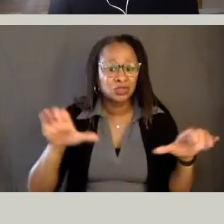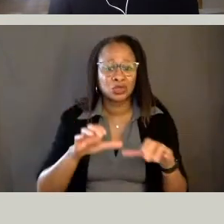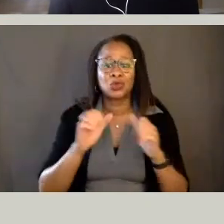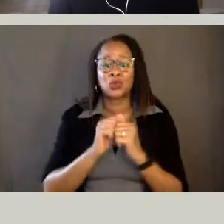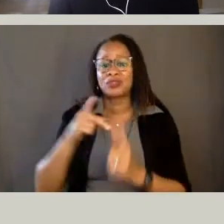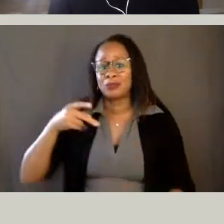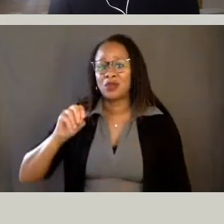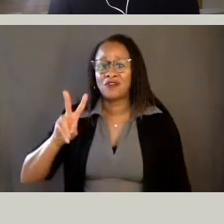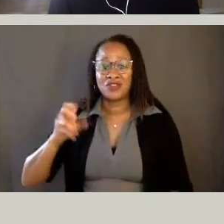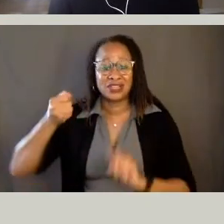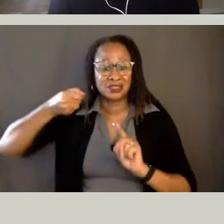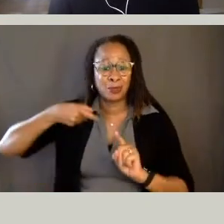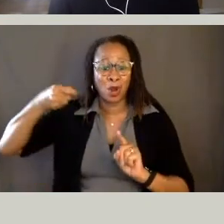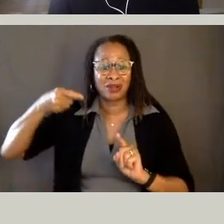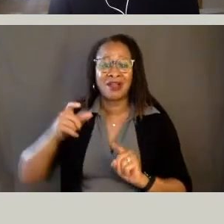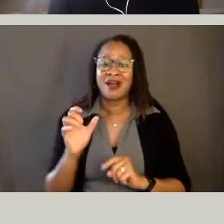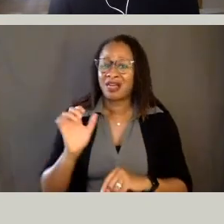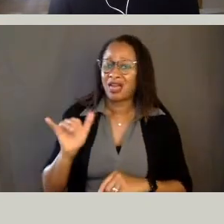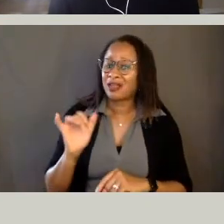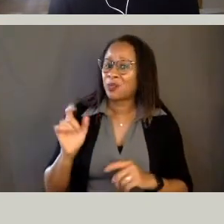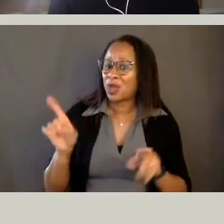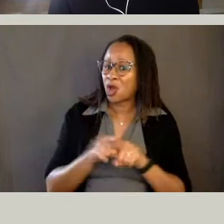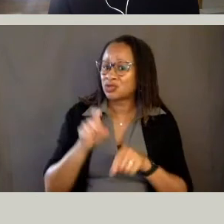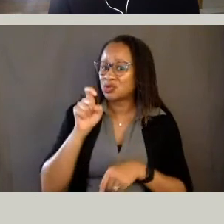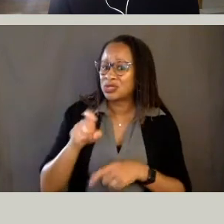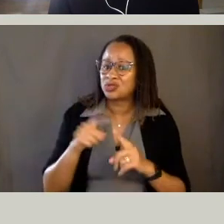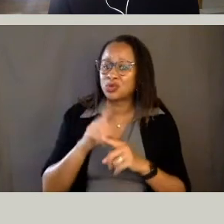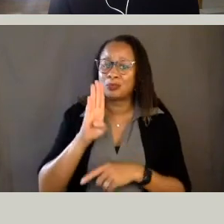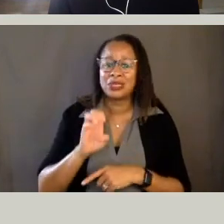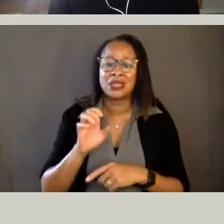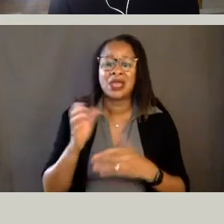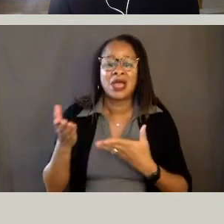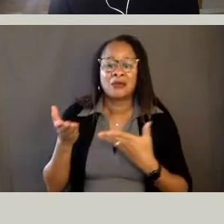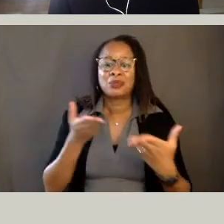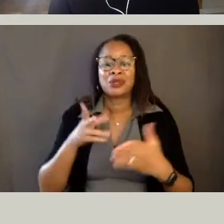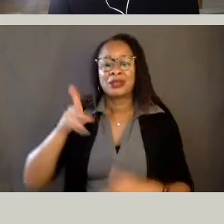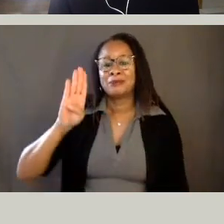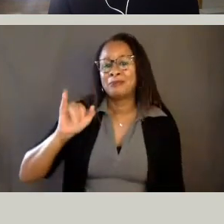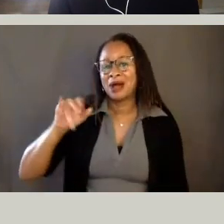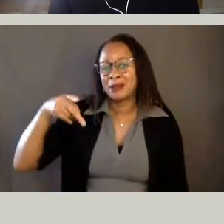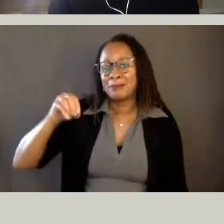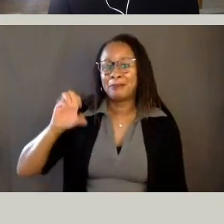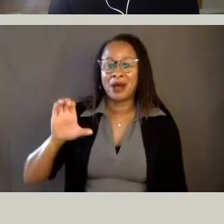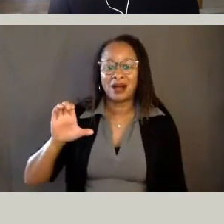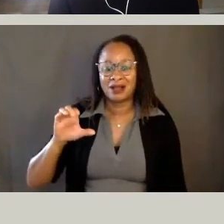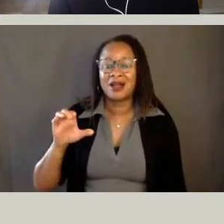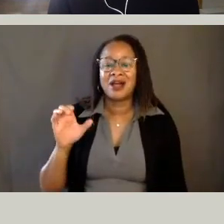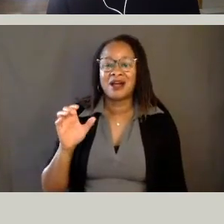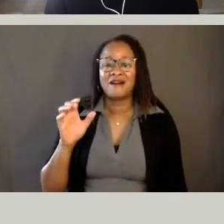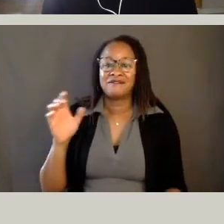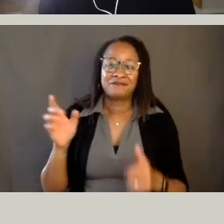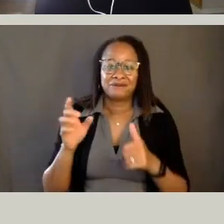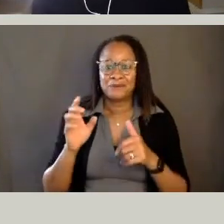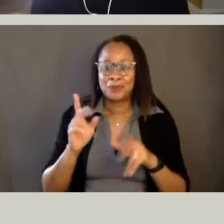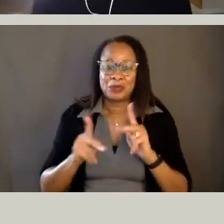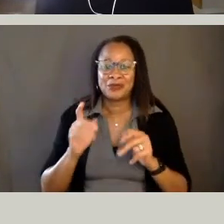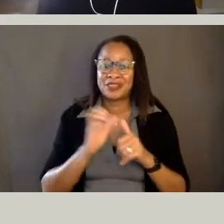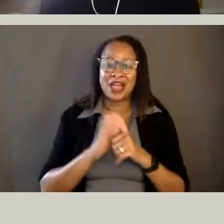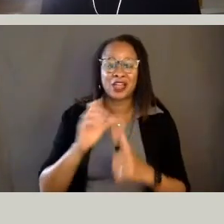Like, I think we just need to also be putting BIPOC folks like of Obiemi, like Carla Bodas, and more